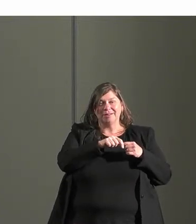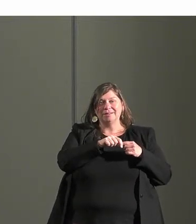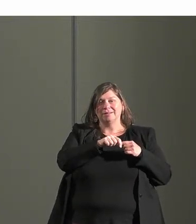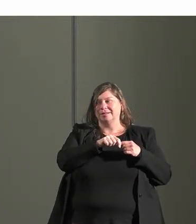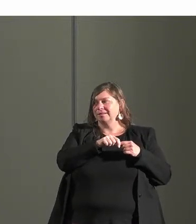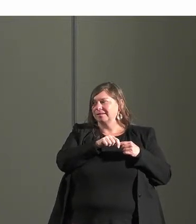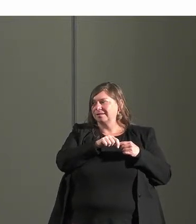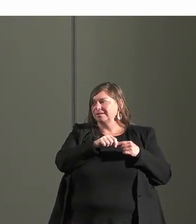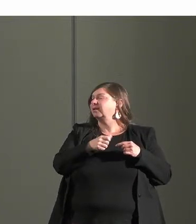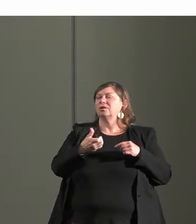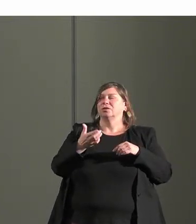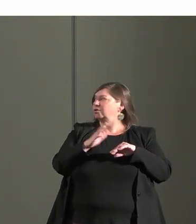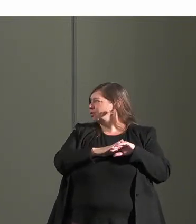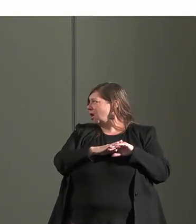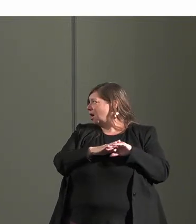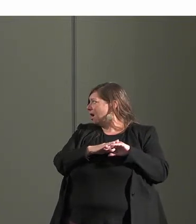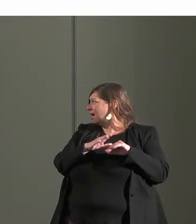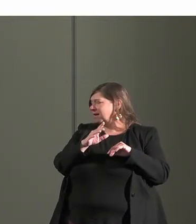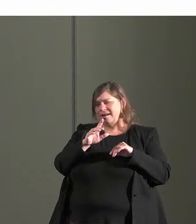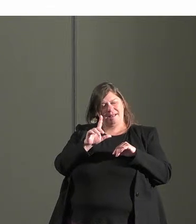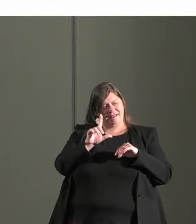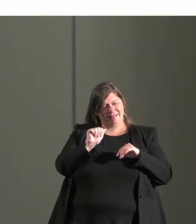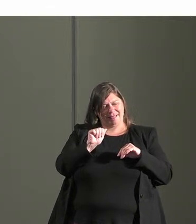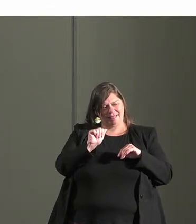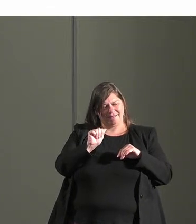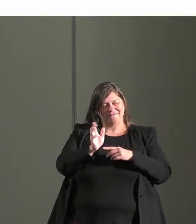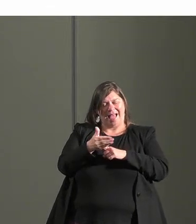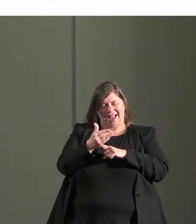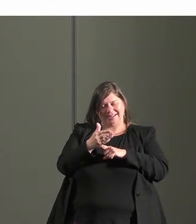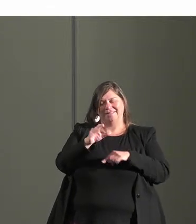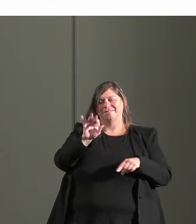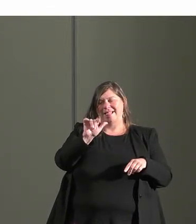means you will have it at this poit, point turn on the flag